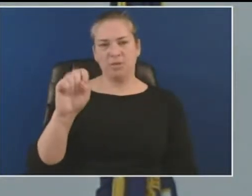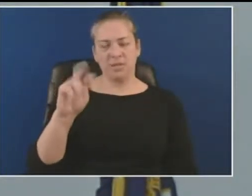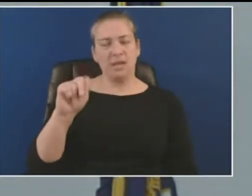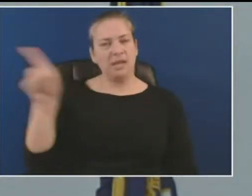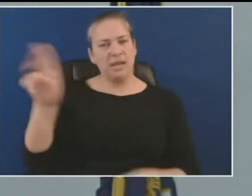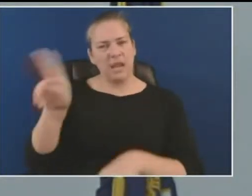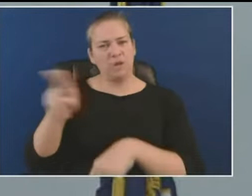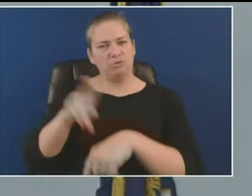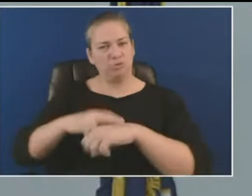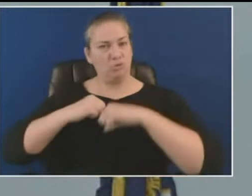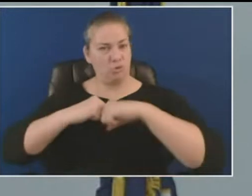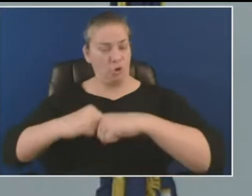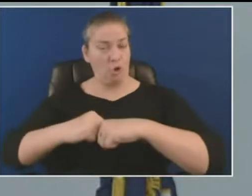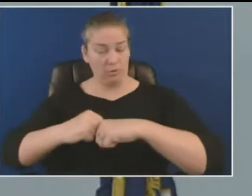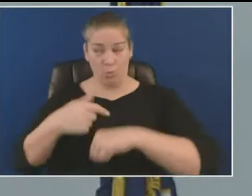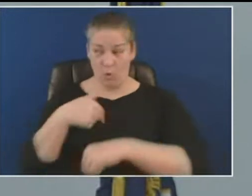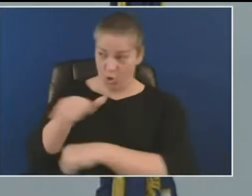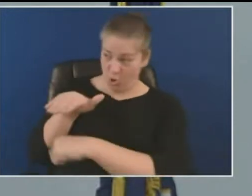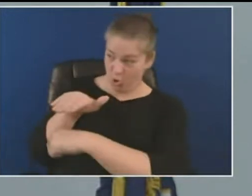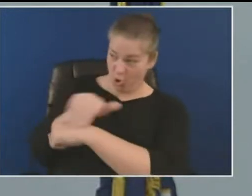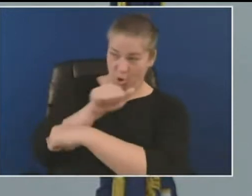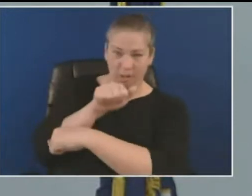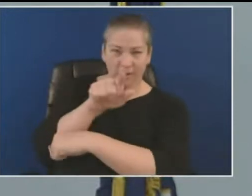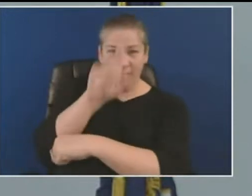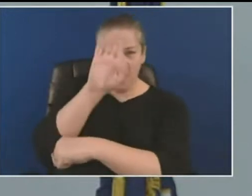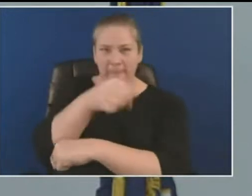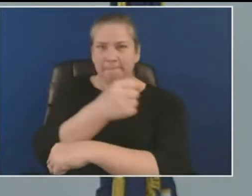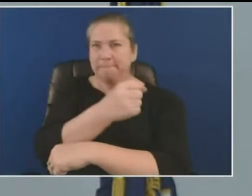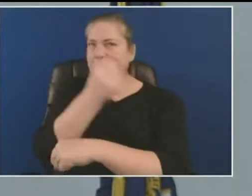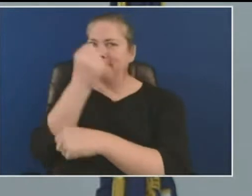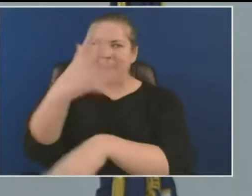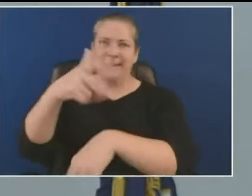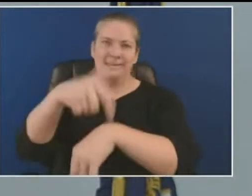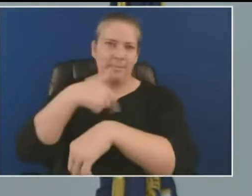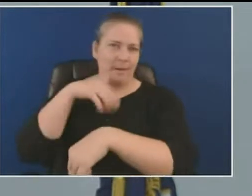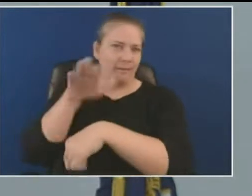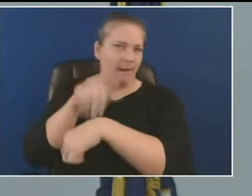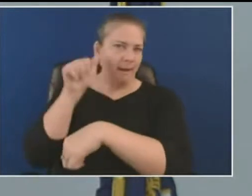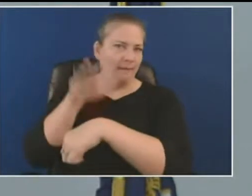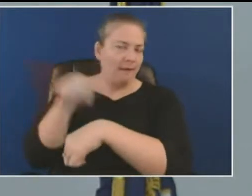last couple years and so many ways from flooding to ice storms to the